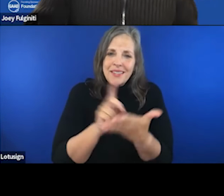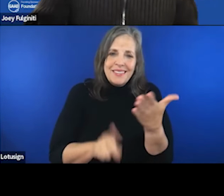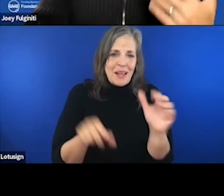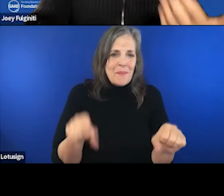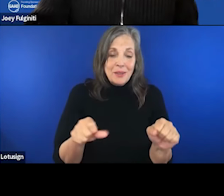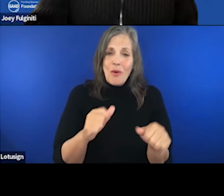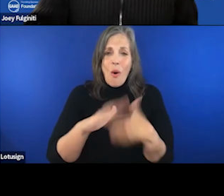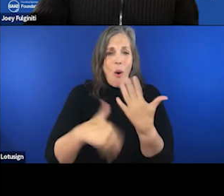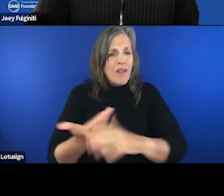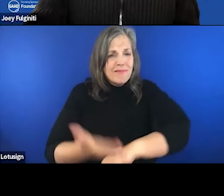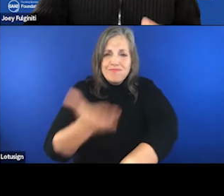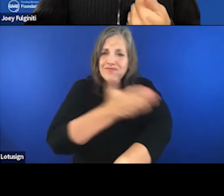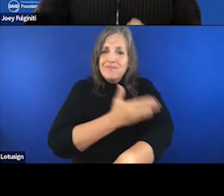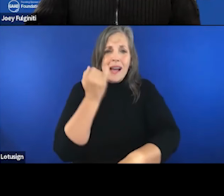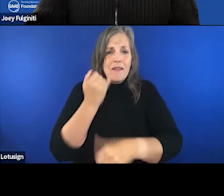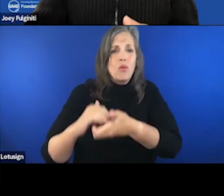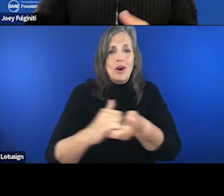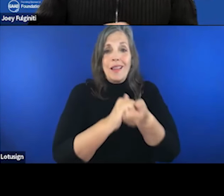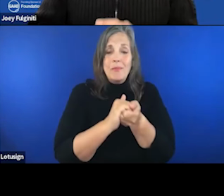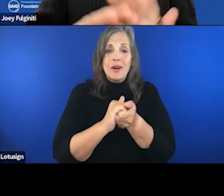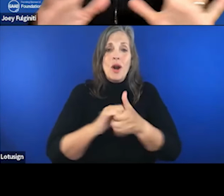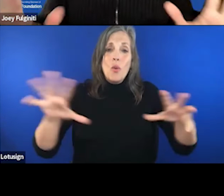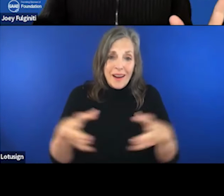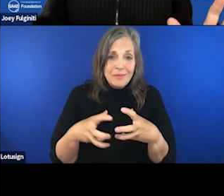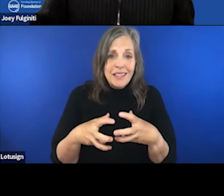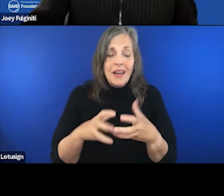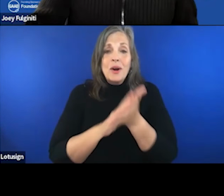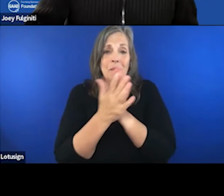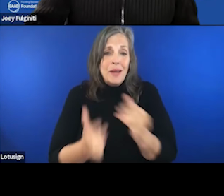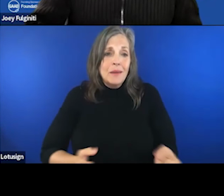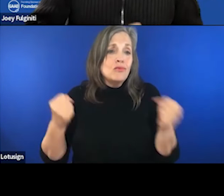it brings people together it makes us stronger and especially in this remote culture I think